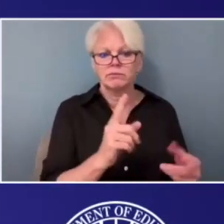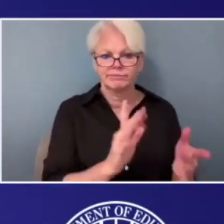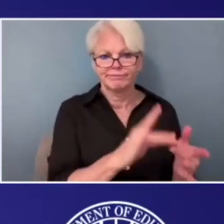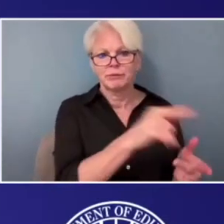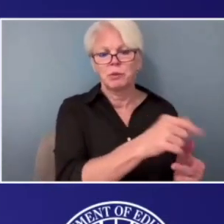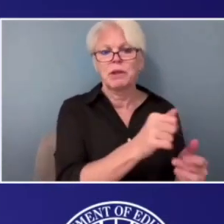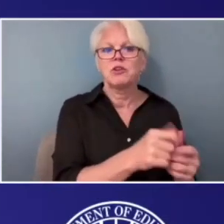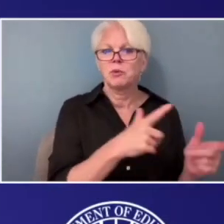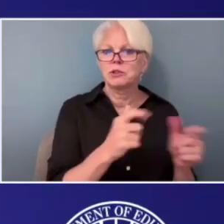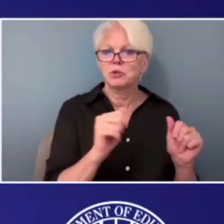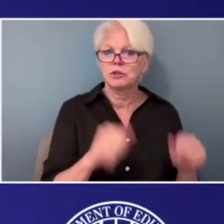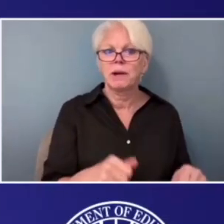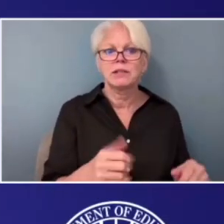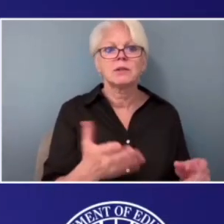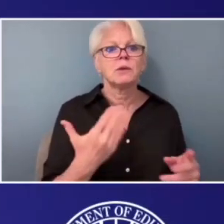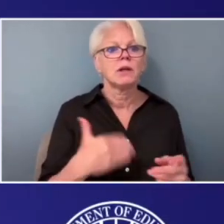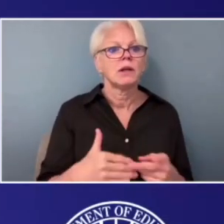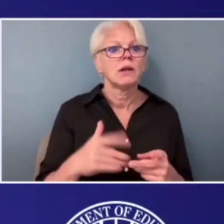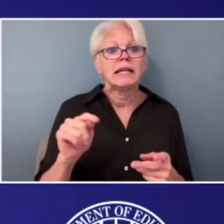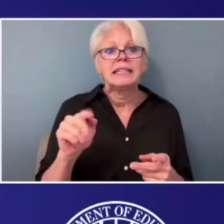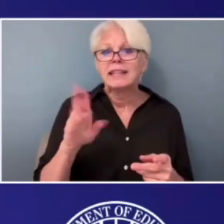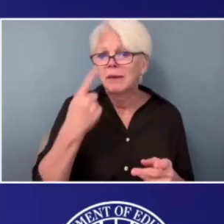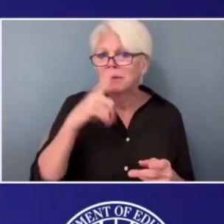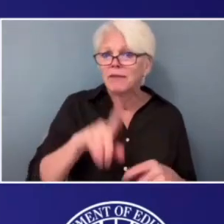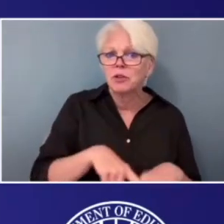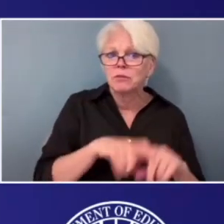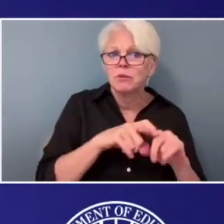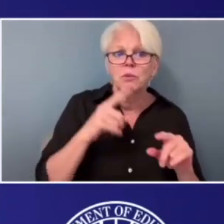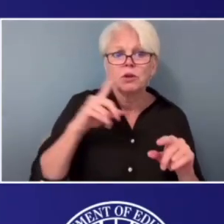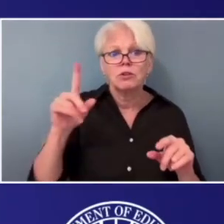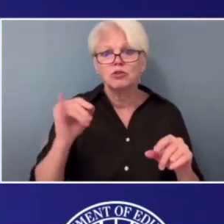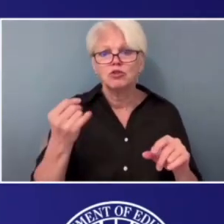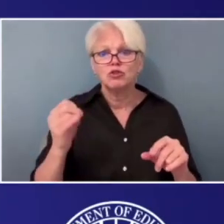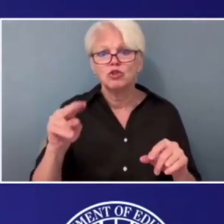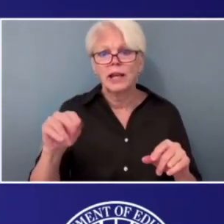Tamy, if you can take a minute, we have a question from Jenna. Oh, I'm so sorry.